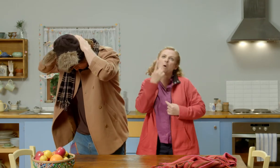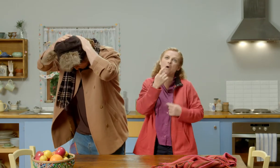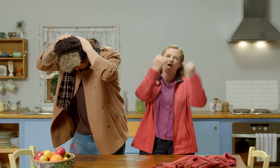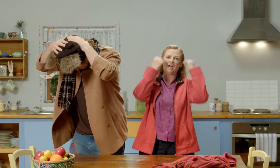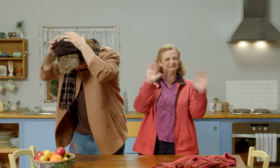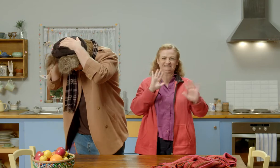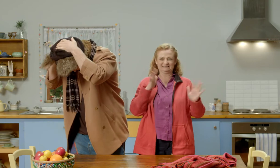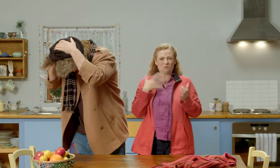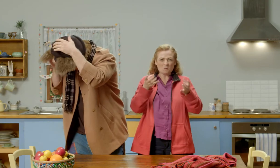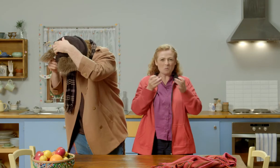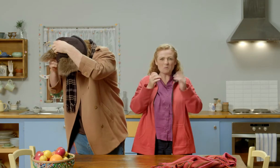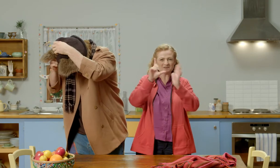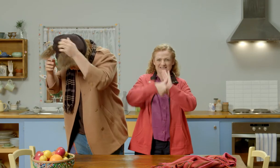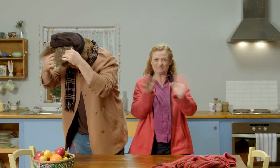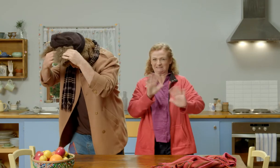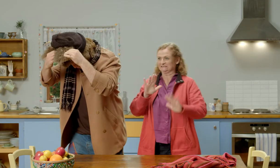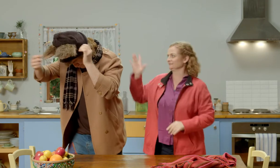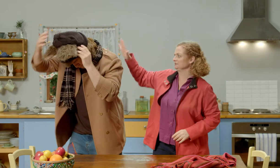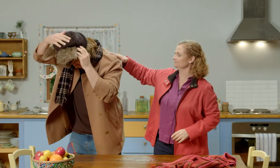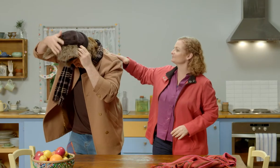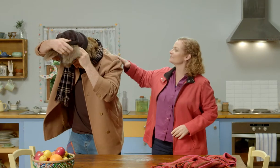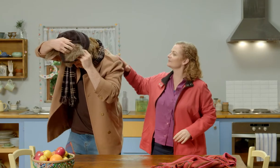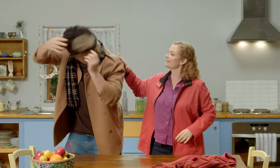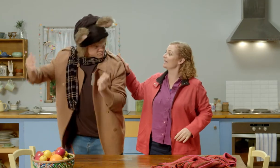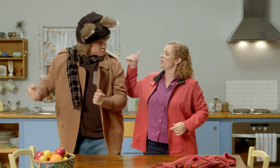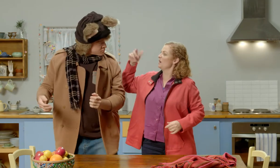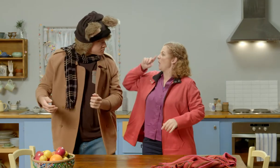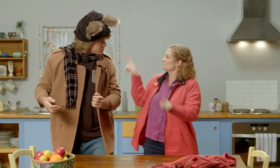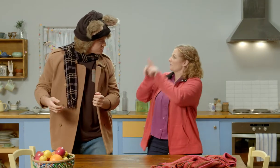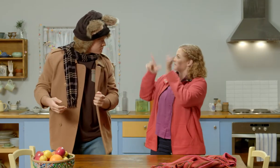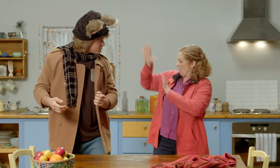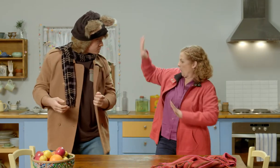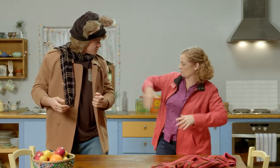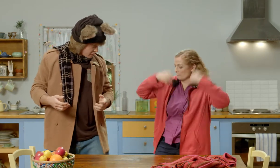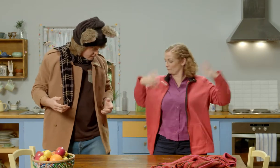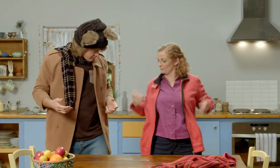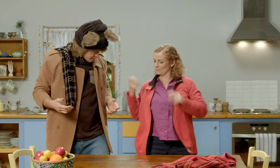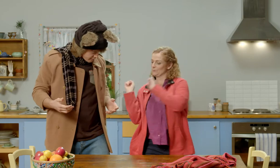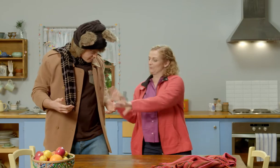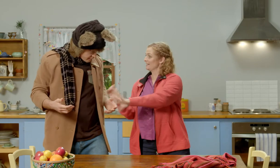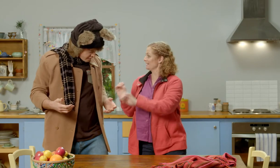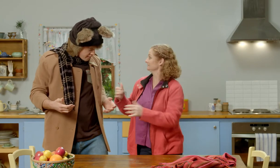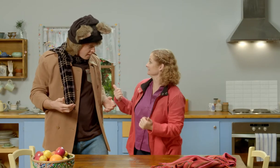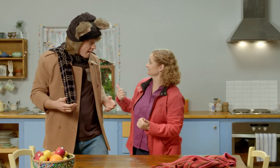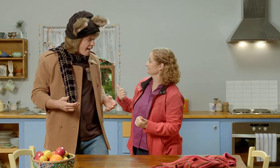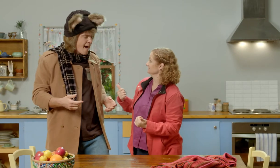then he put his beanie on. No, I don't have time for that. Possum, why don’t you take all of your warm clothes off at once?